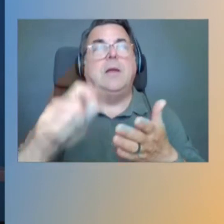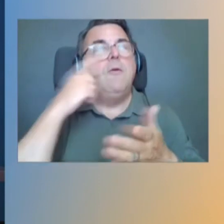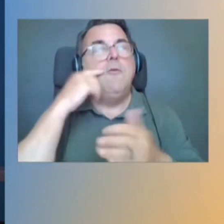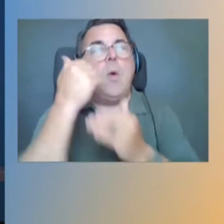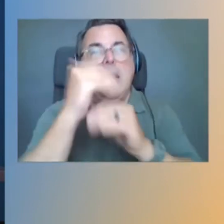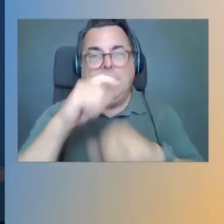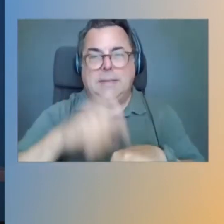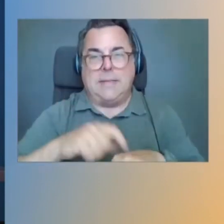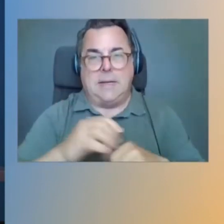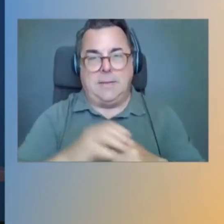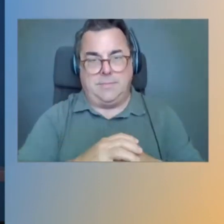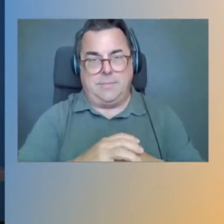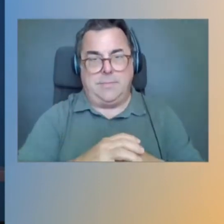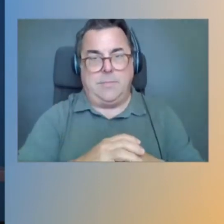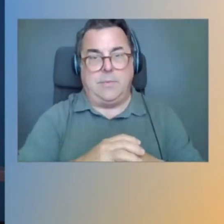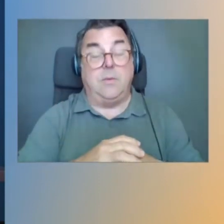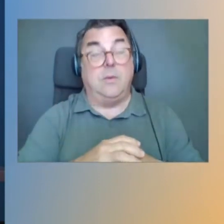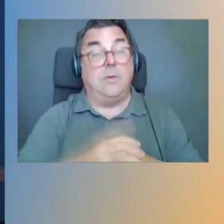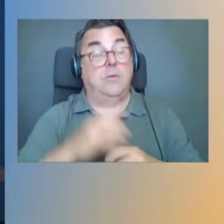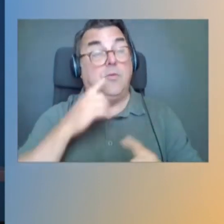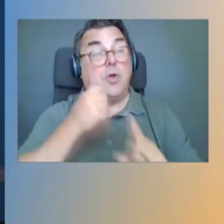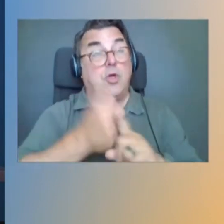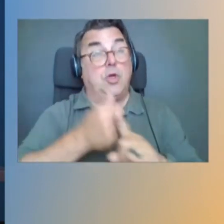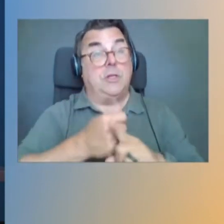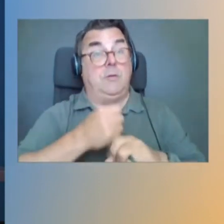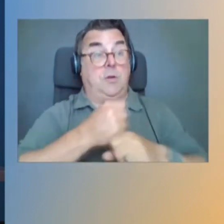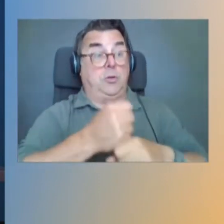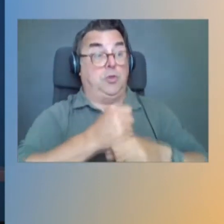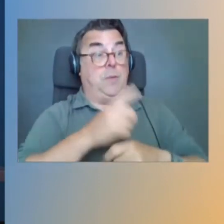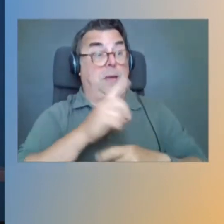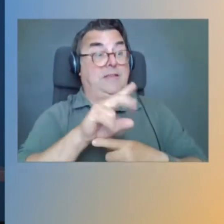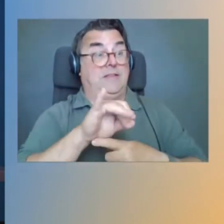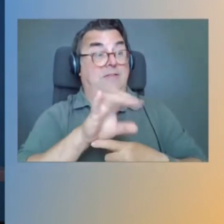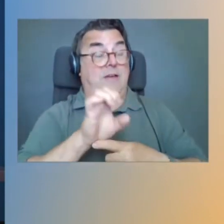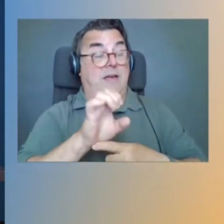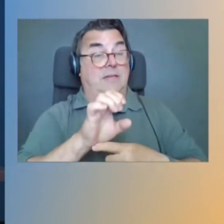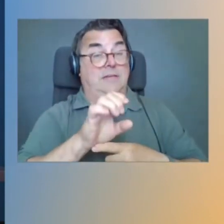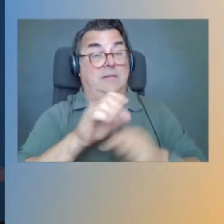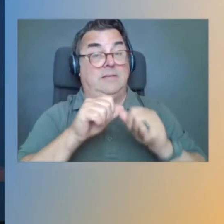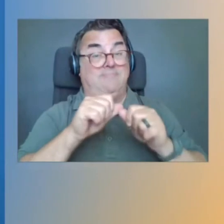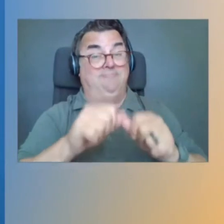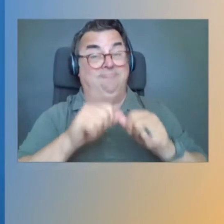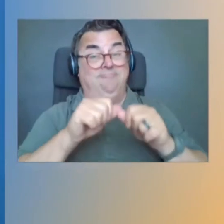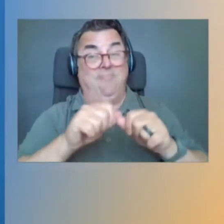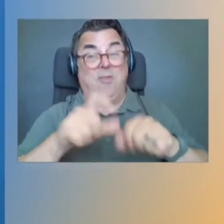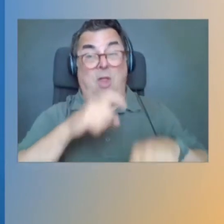So for you to make these devices live as long as you would desire,